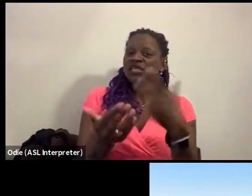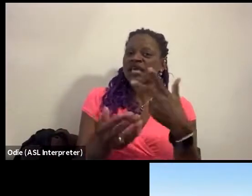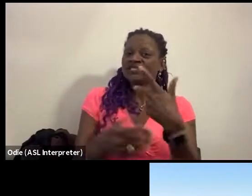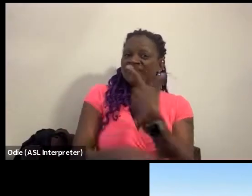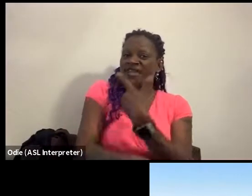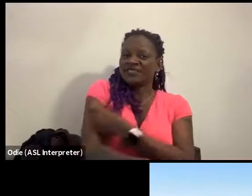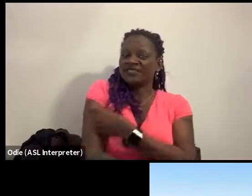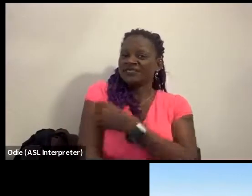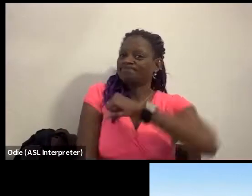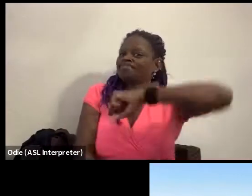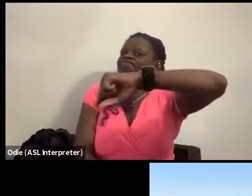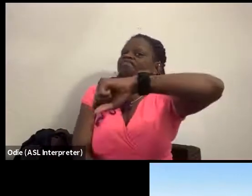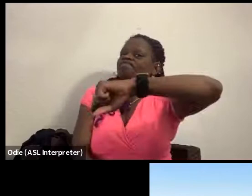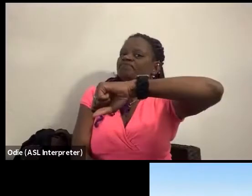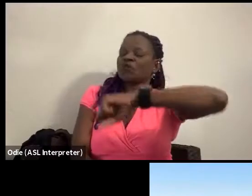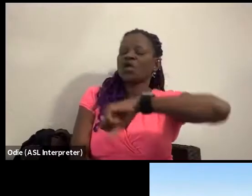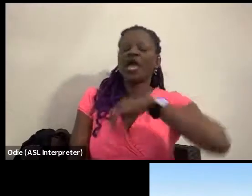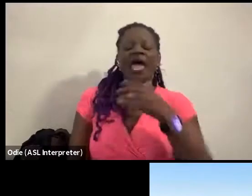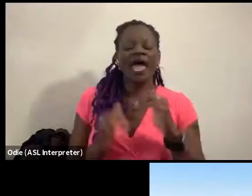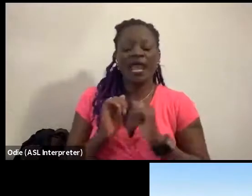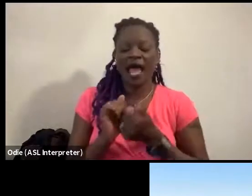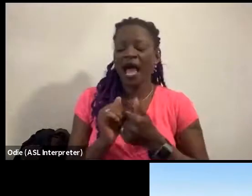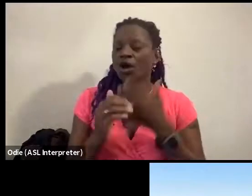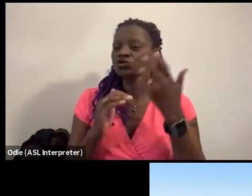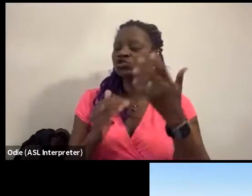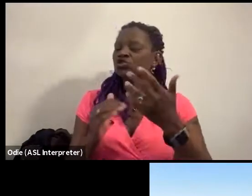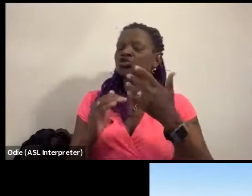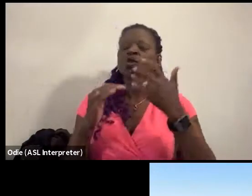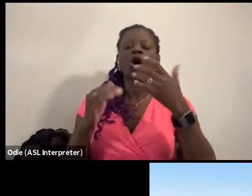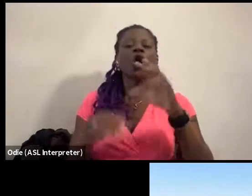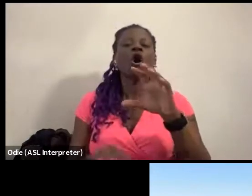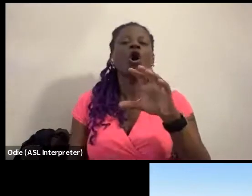We hope to dispel some of the myths and disinformation out there that are driving